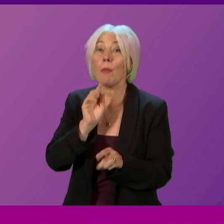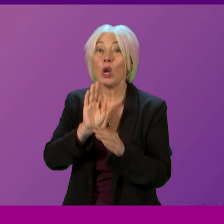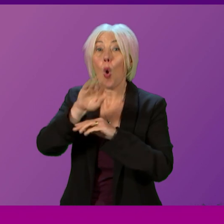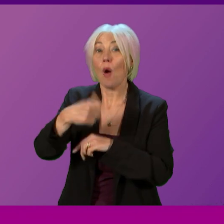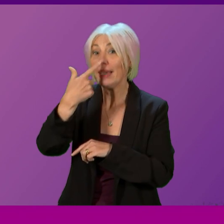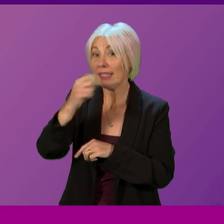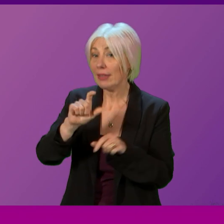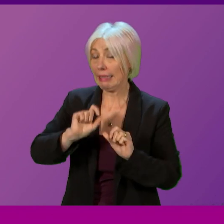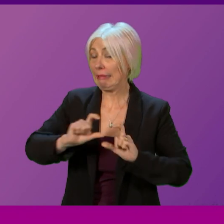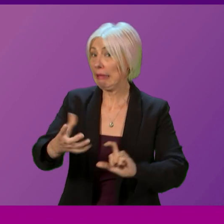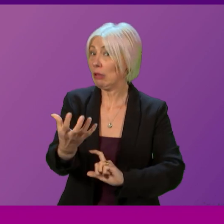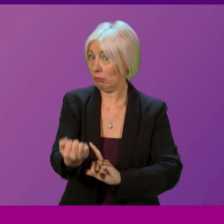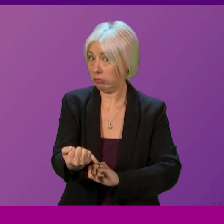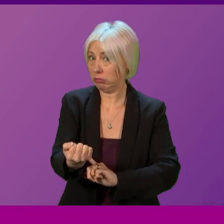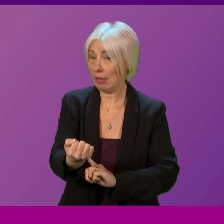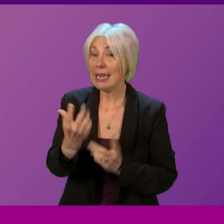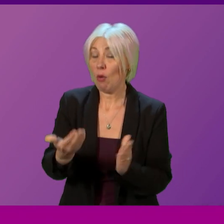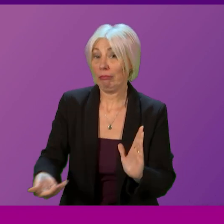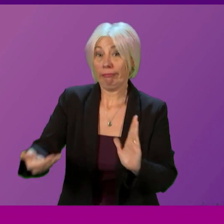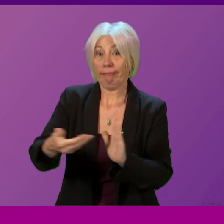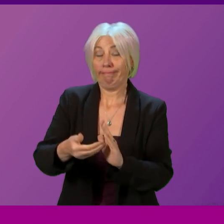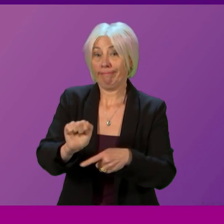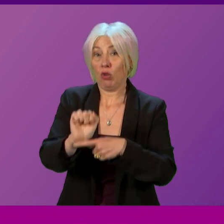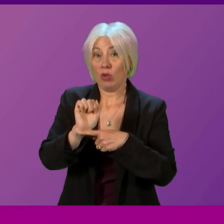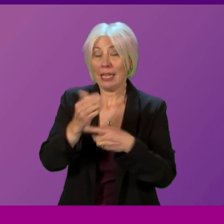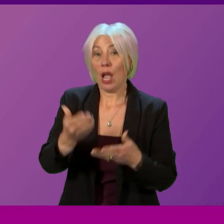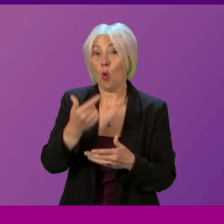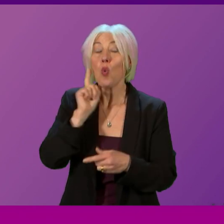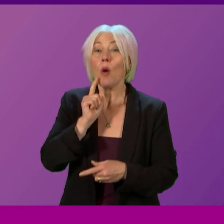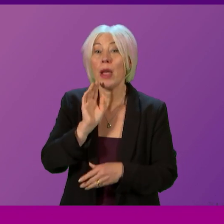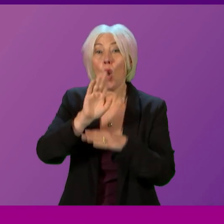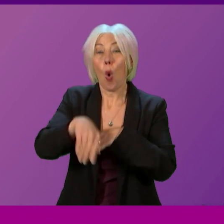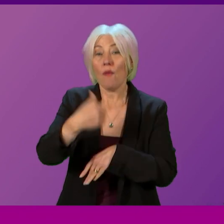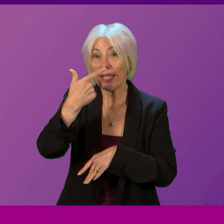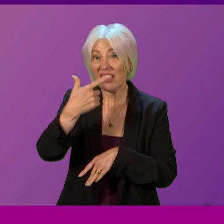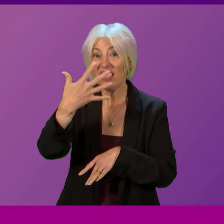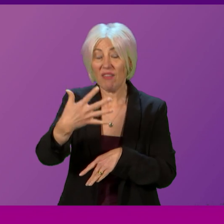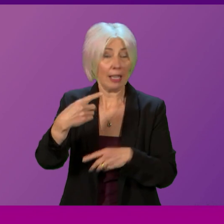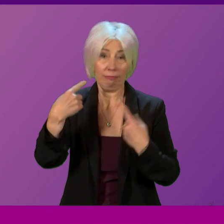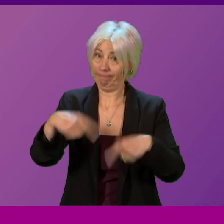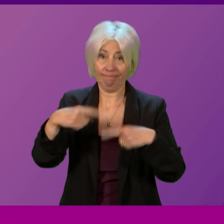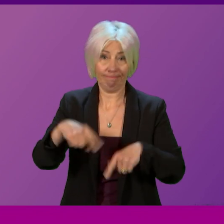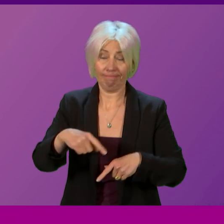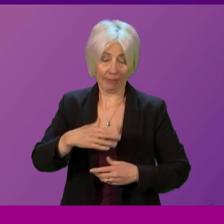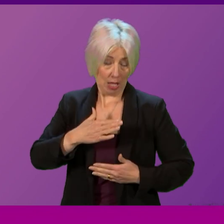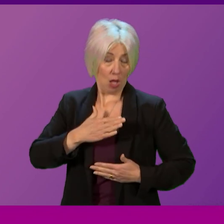It appears that a further restriction has been applied, and that women over 75 are being denied breast cancer screening.